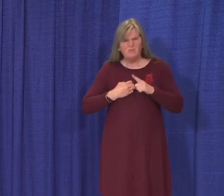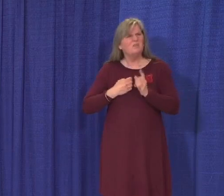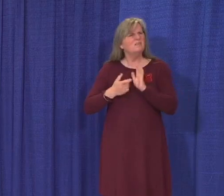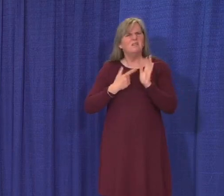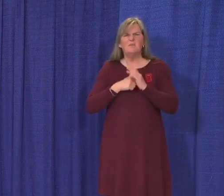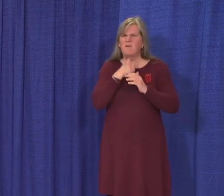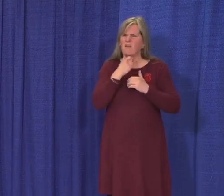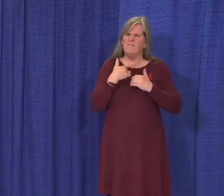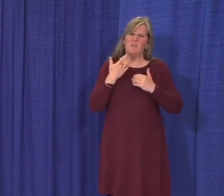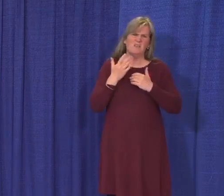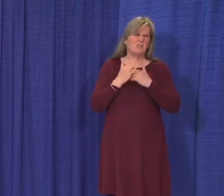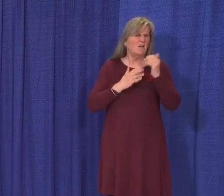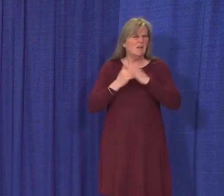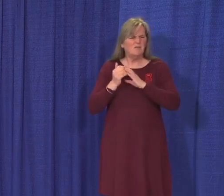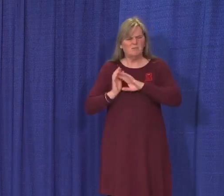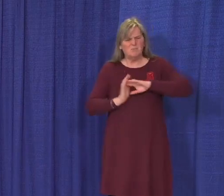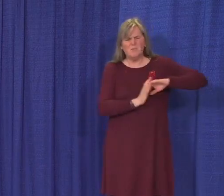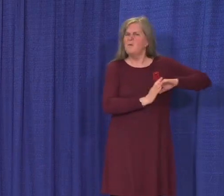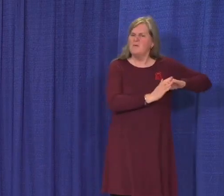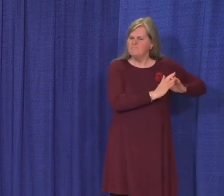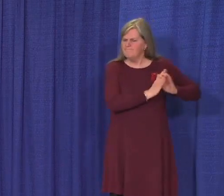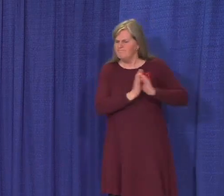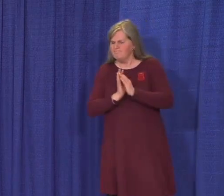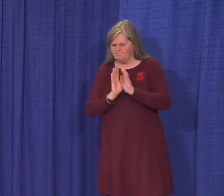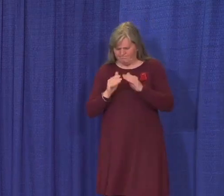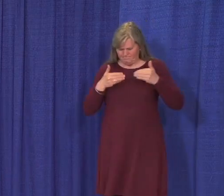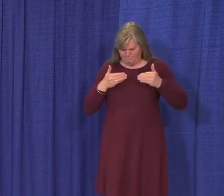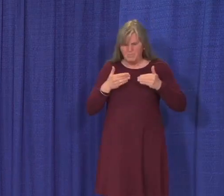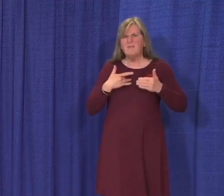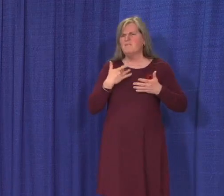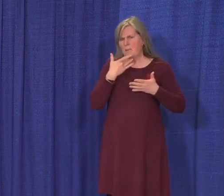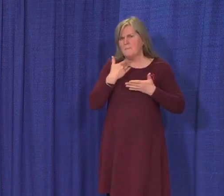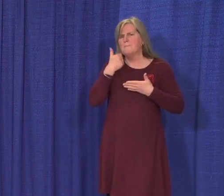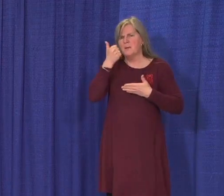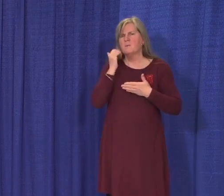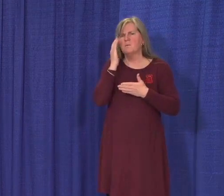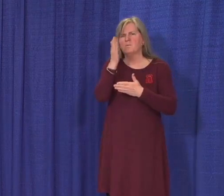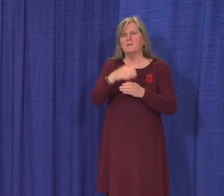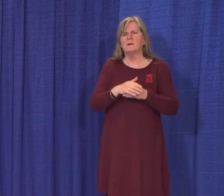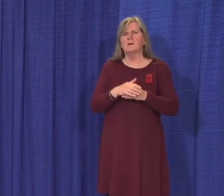stress and anxiety. The theme of mental health week